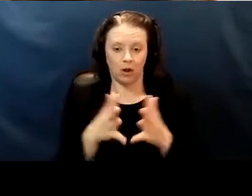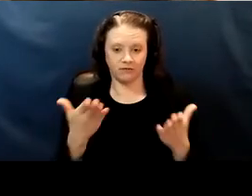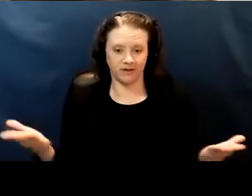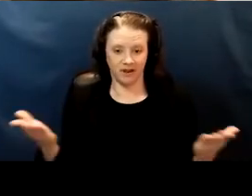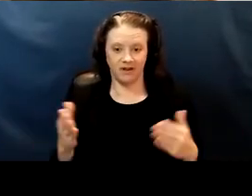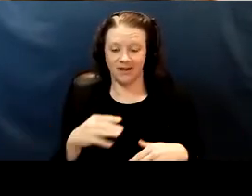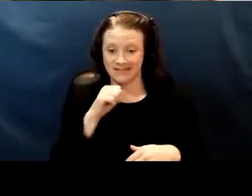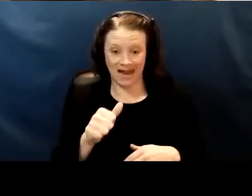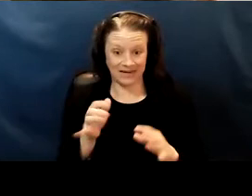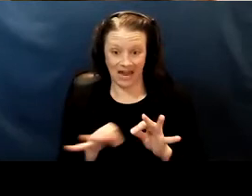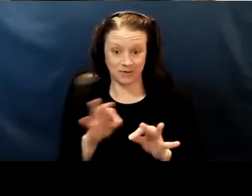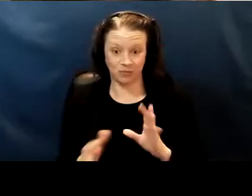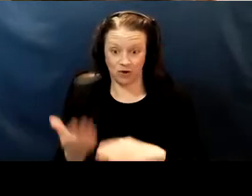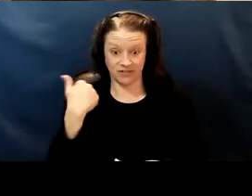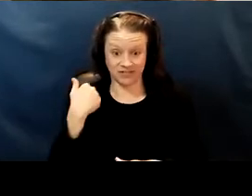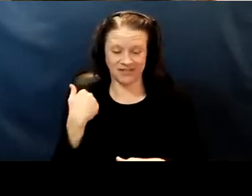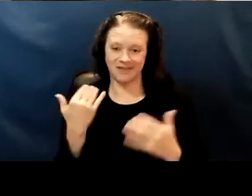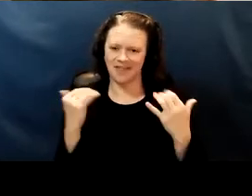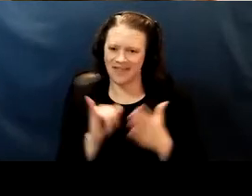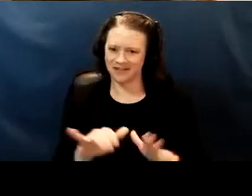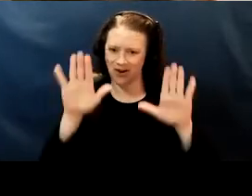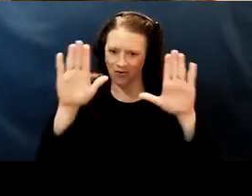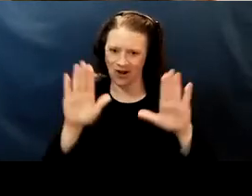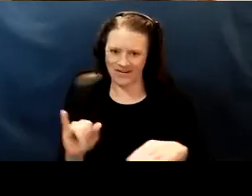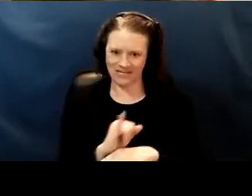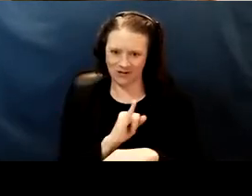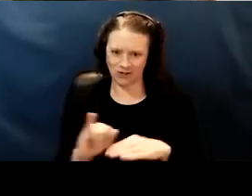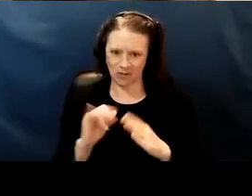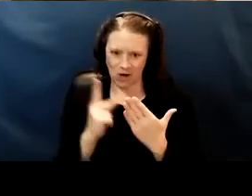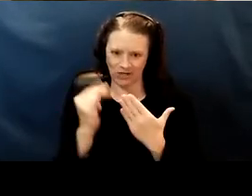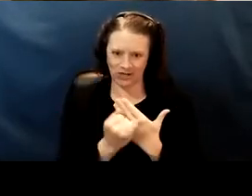Again, this is a great internship project. Or even a volunteer